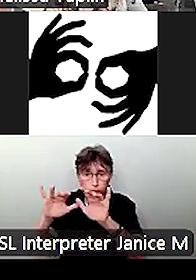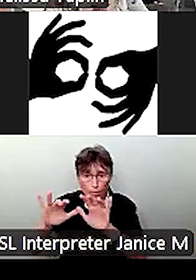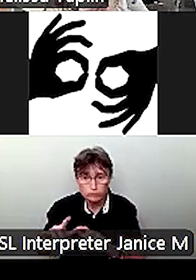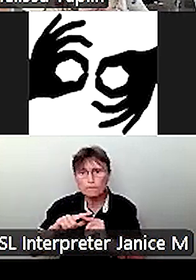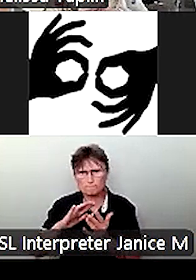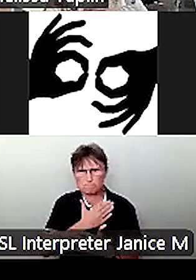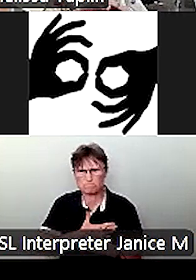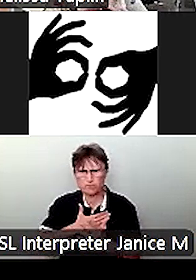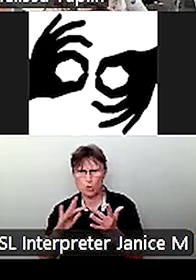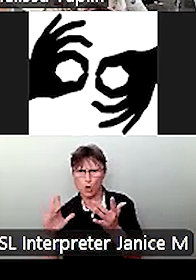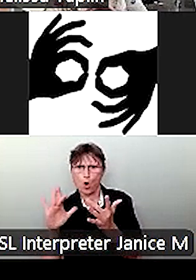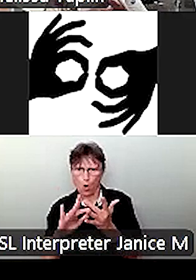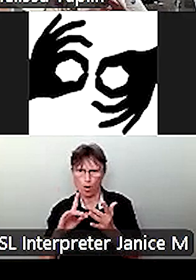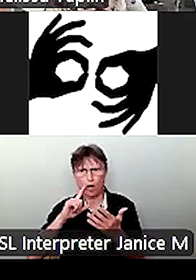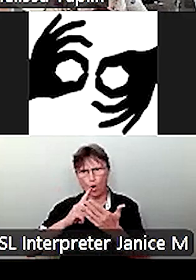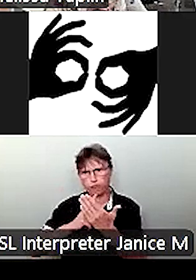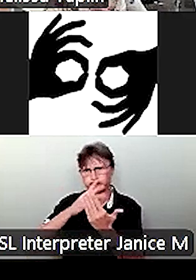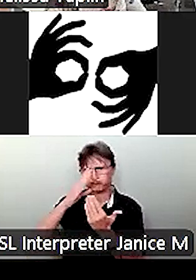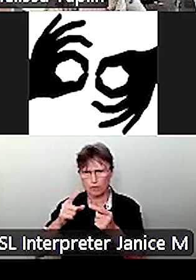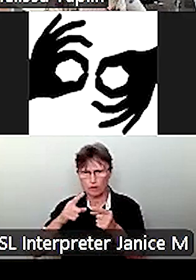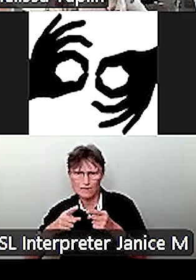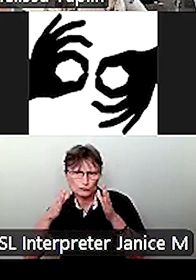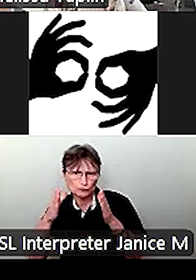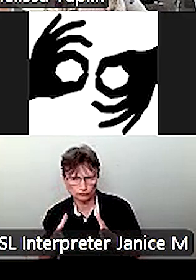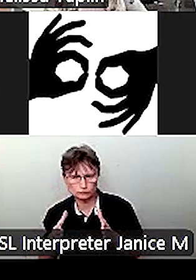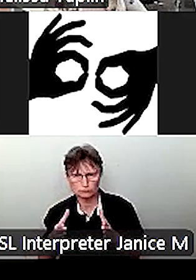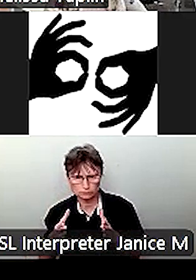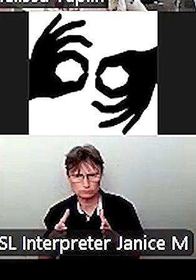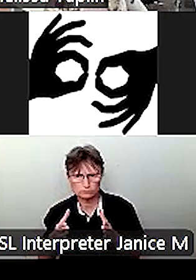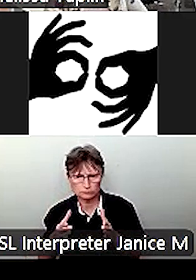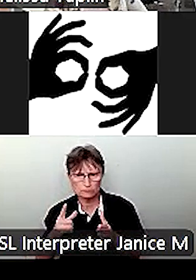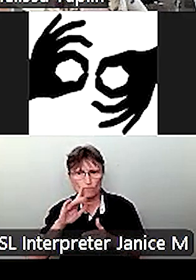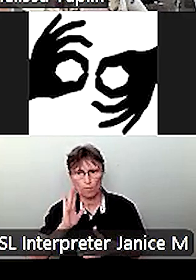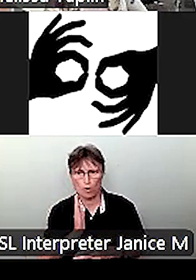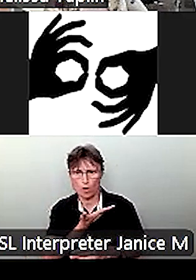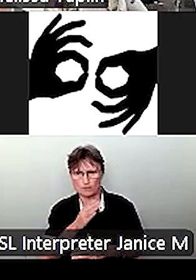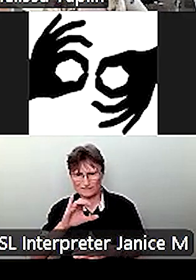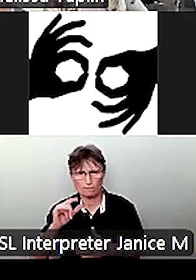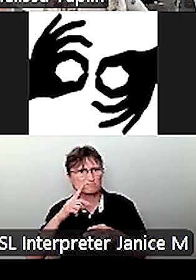the Community Investment Specialists, Perpetual Atife and Areum Kim. If you have technical